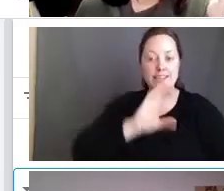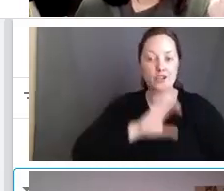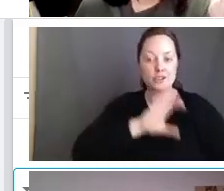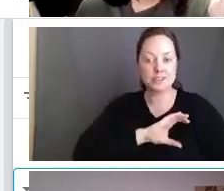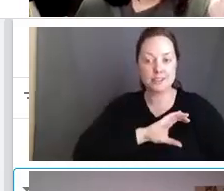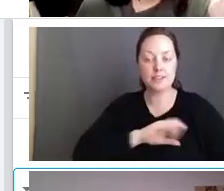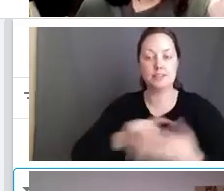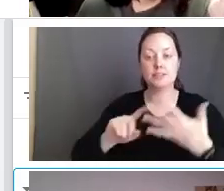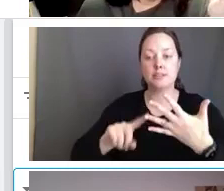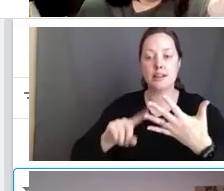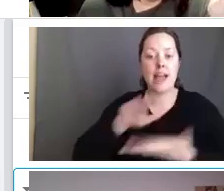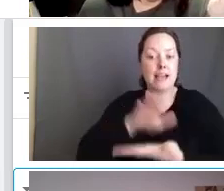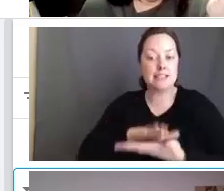I'm clicking collapsible group.